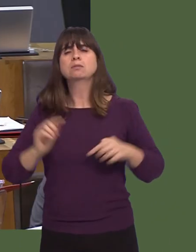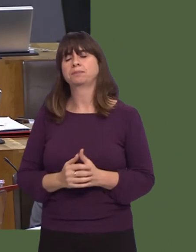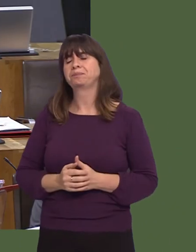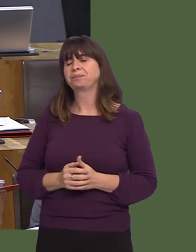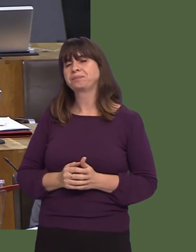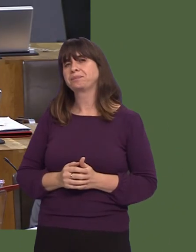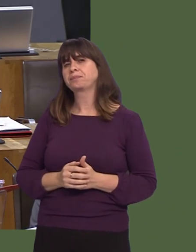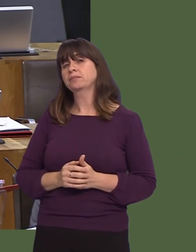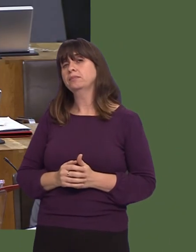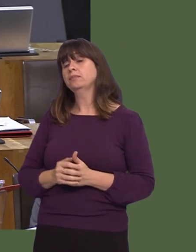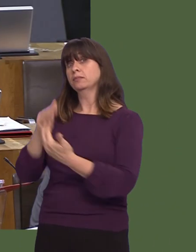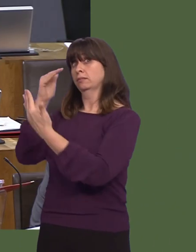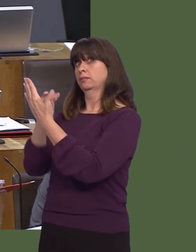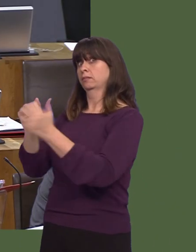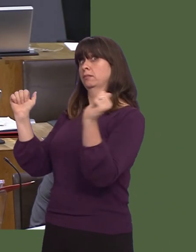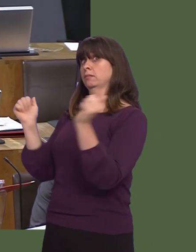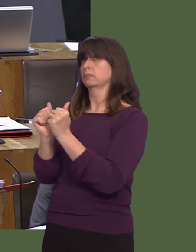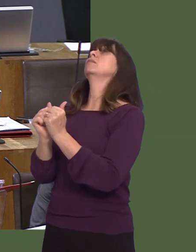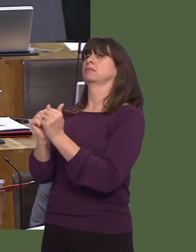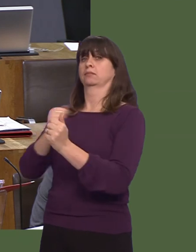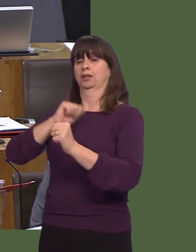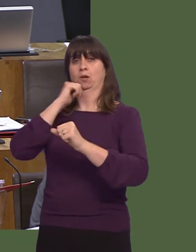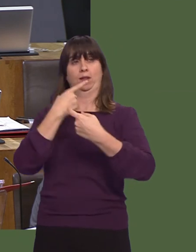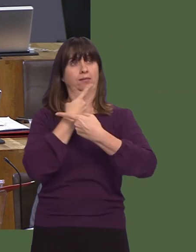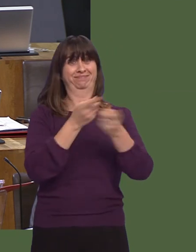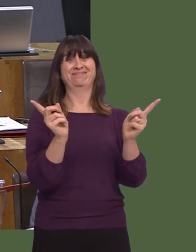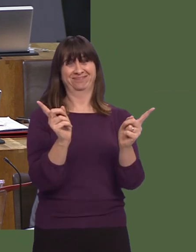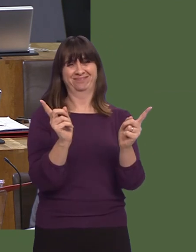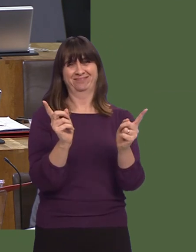gwrs, wrth y Cynulliad. Ond nid ywín gyfrinachol beth yw ein sefyllfa ni fel Llywodraeth, sef: